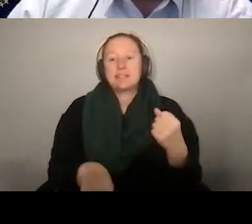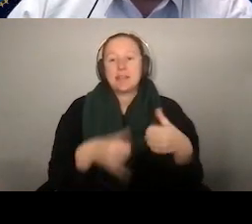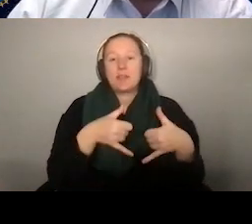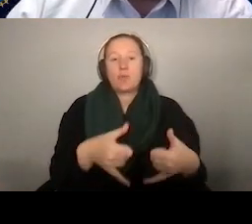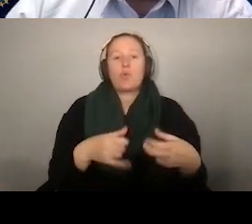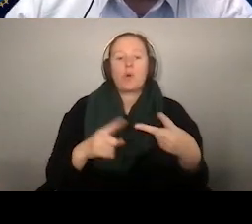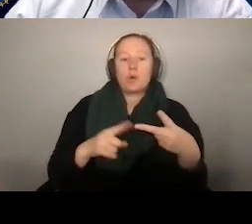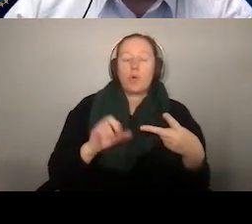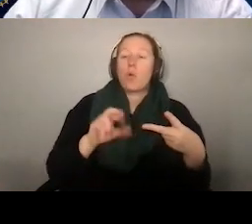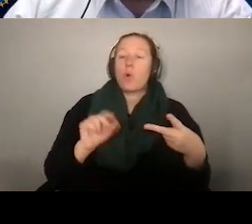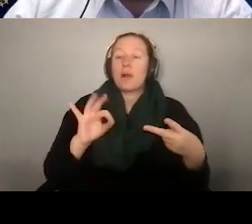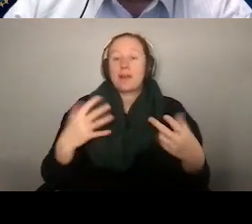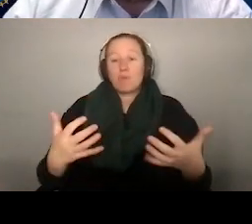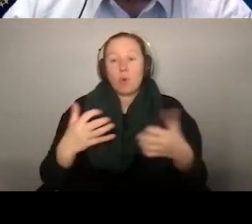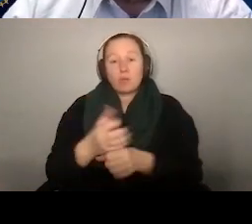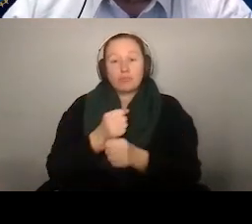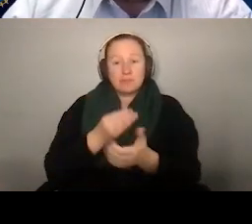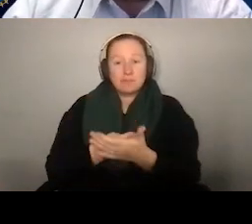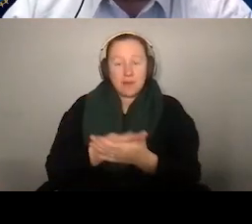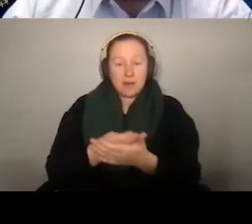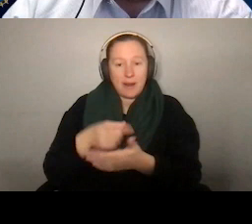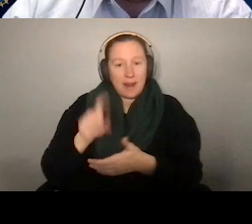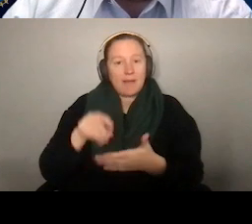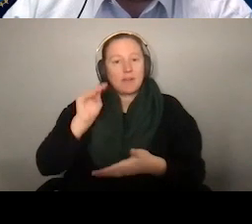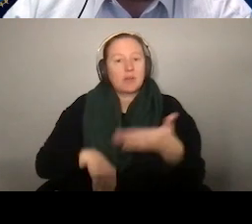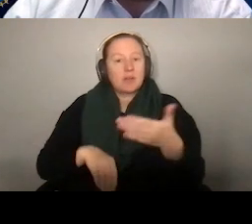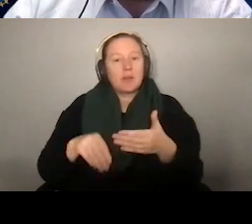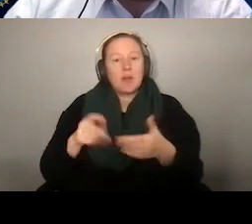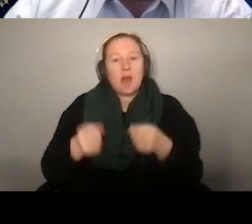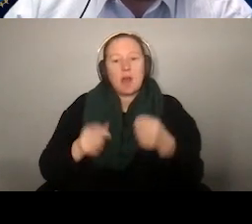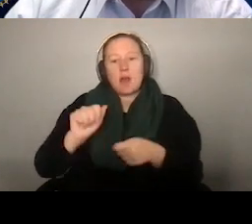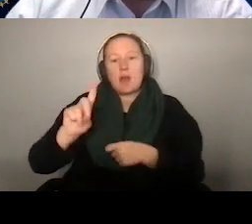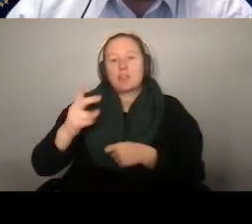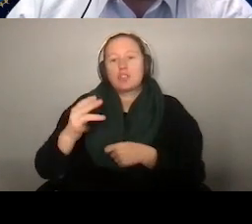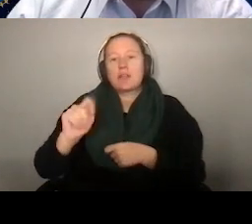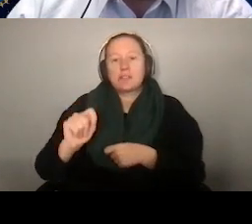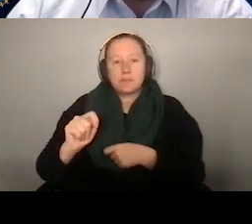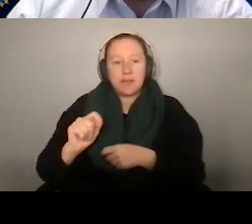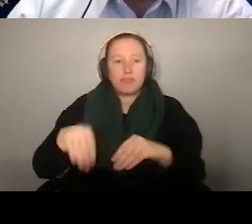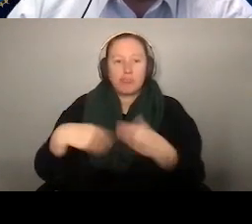receive reimbursement for this expense, you must submit an adjustment via ACMS, provide a justification for the adjustment,